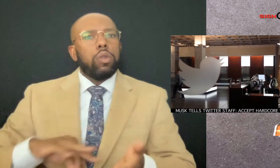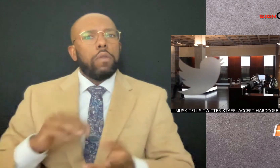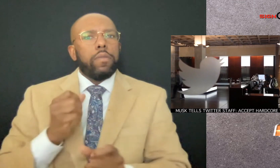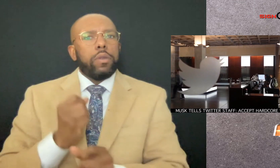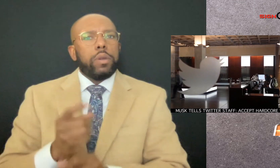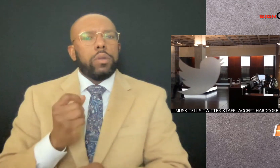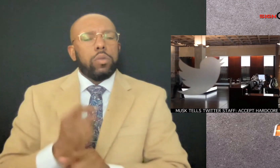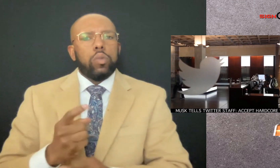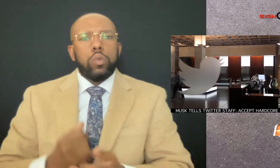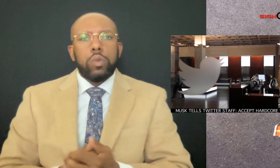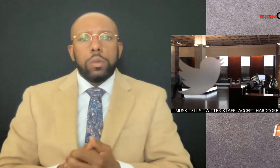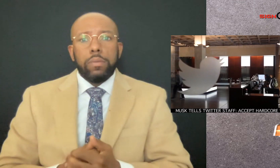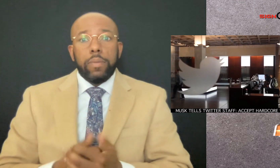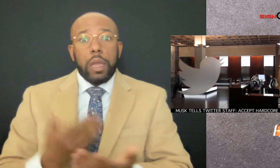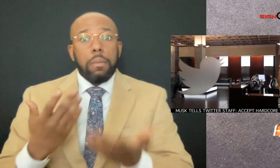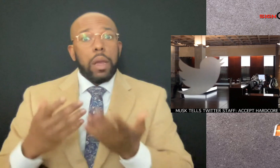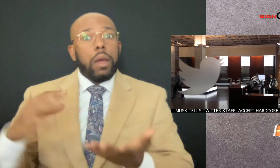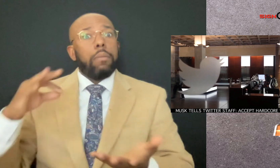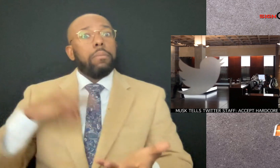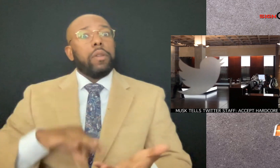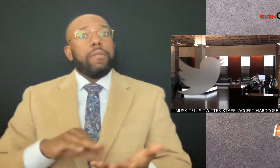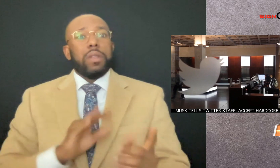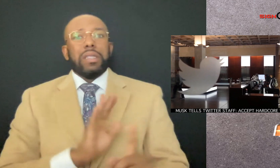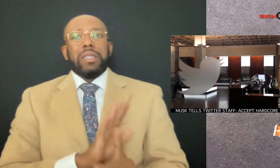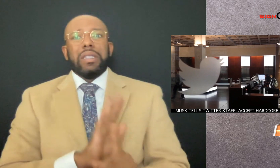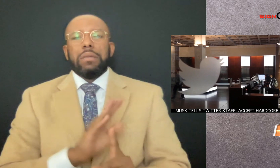Might benefit from musk brand of experimentation.